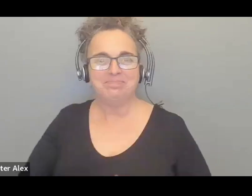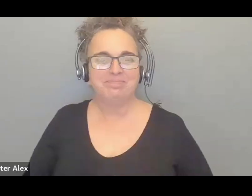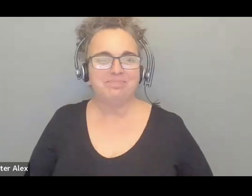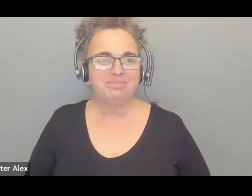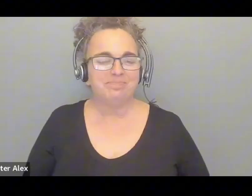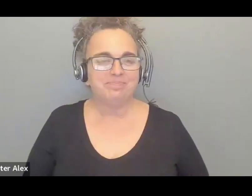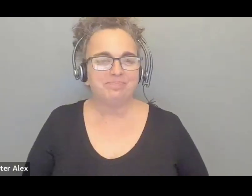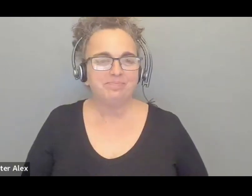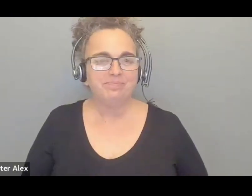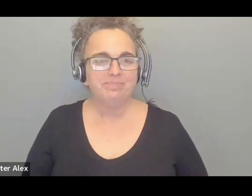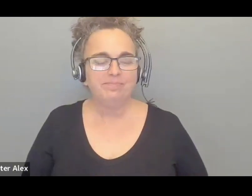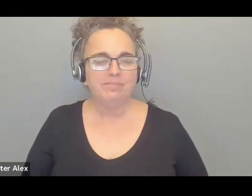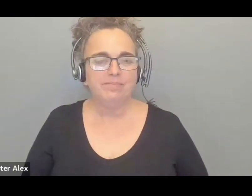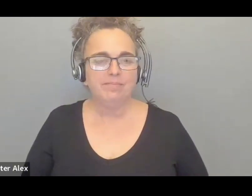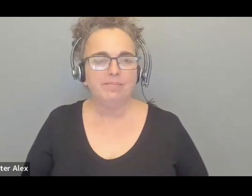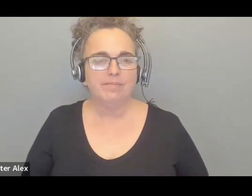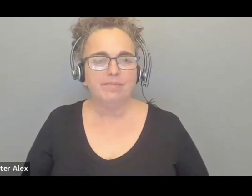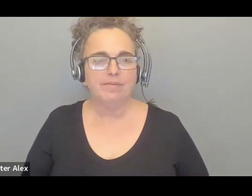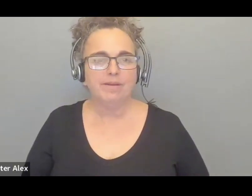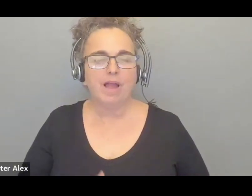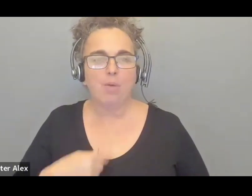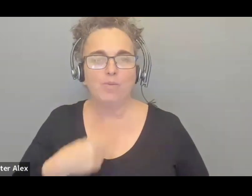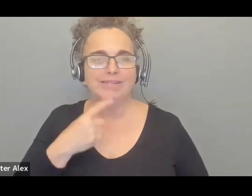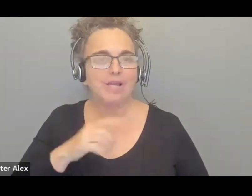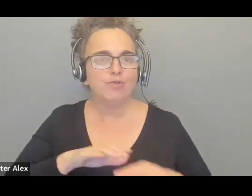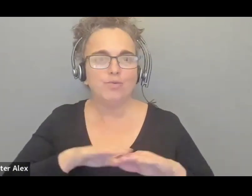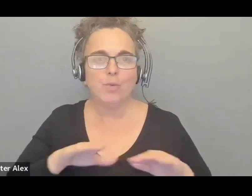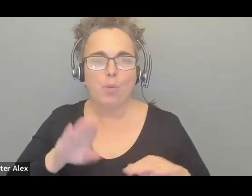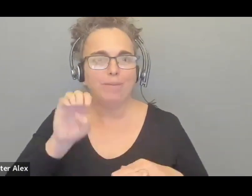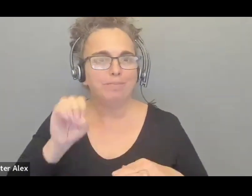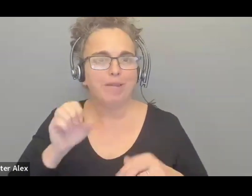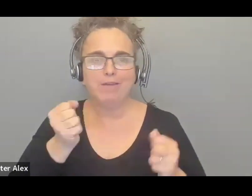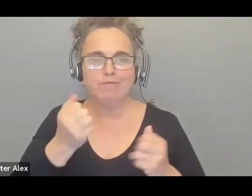I would say don't be afraid to be an ambassador.